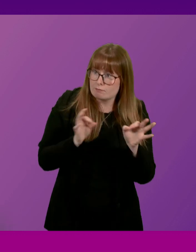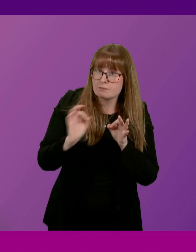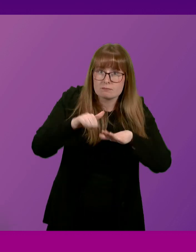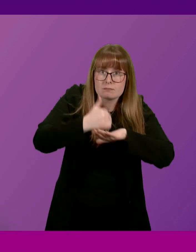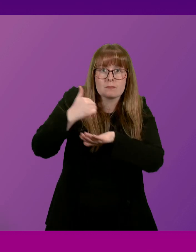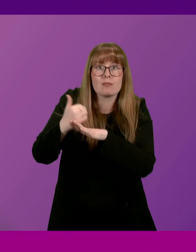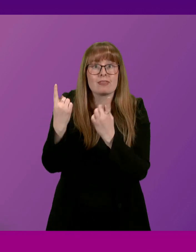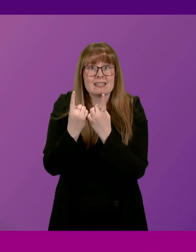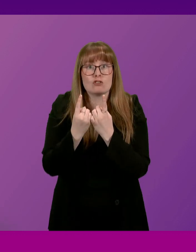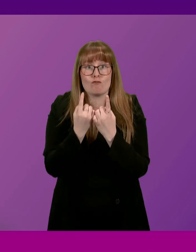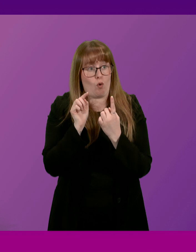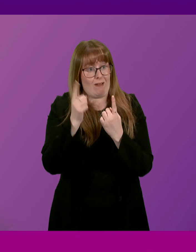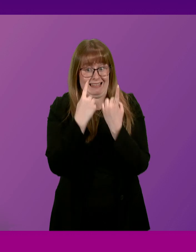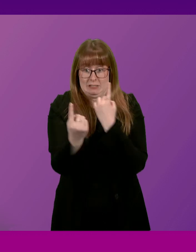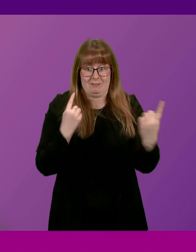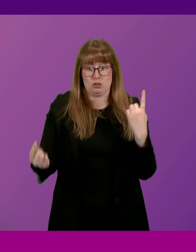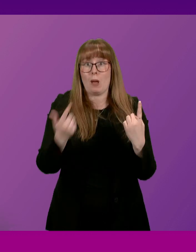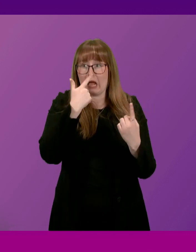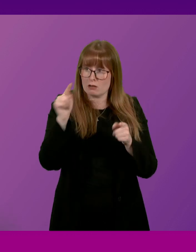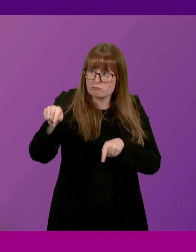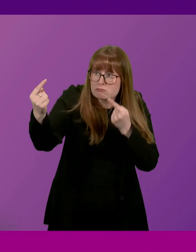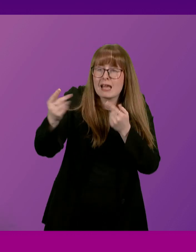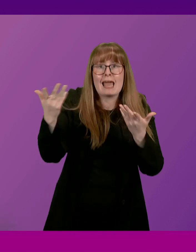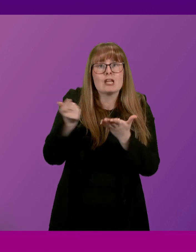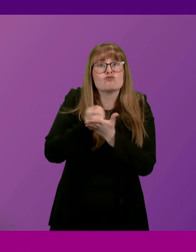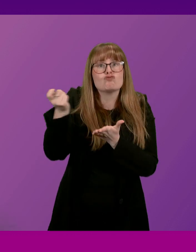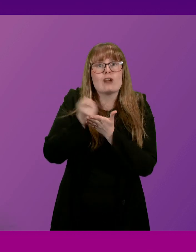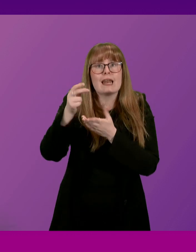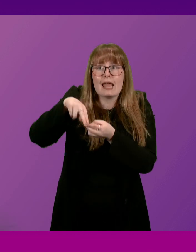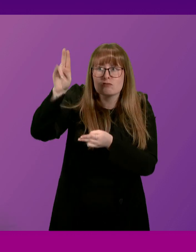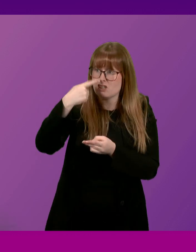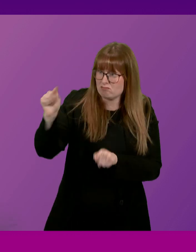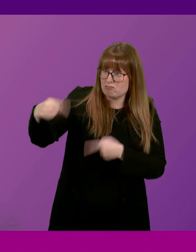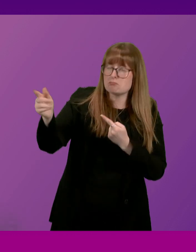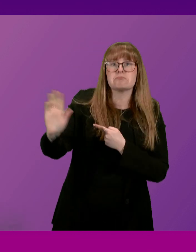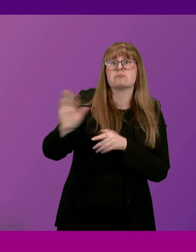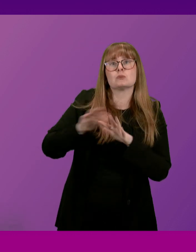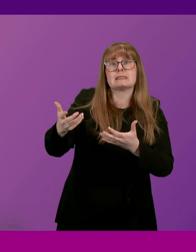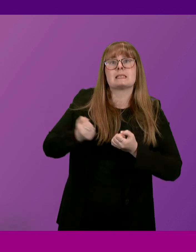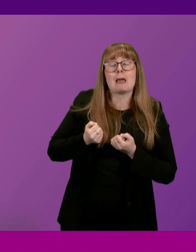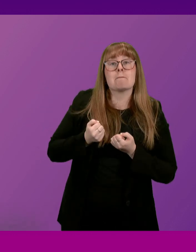to individuals to challenge rent increases that they experience as a consequence of the existing